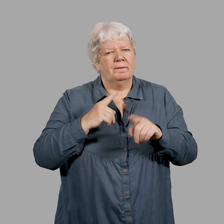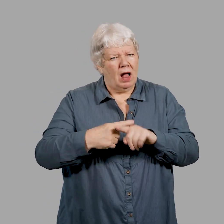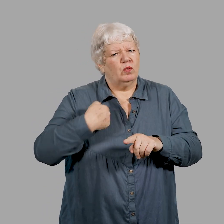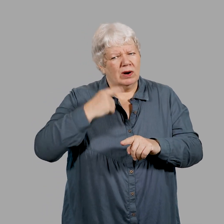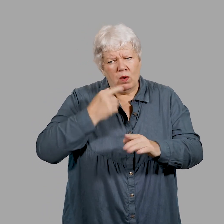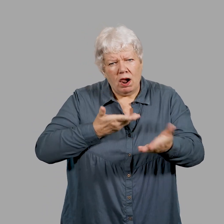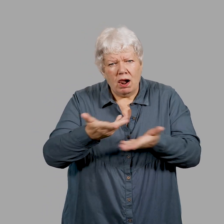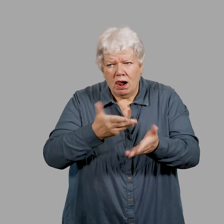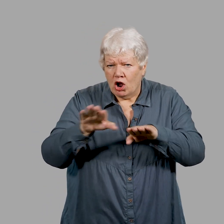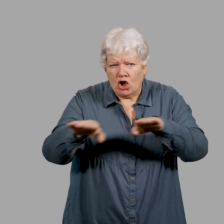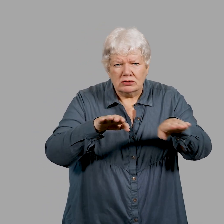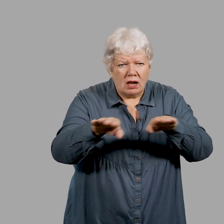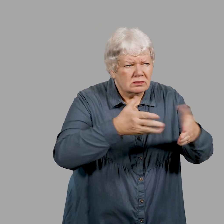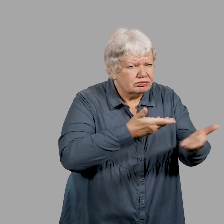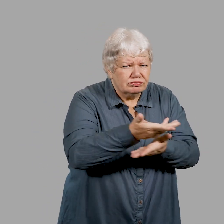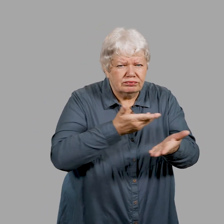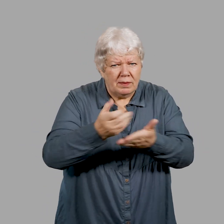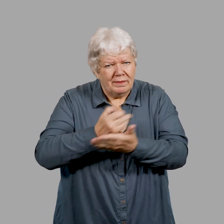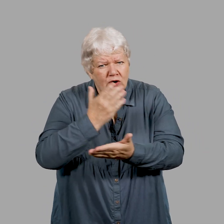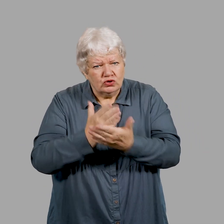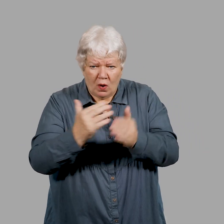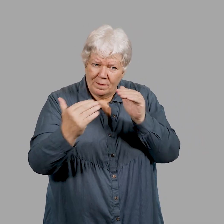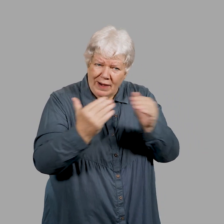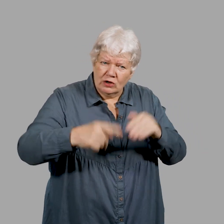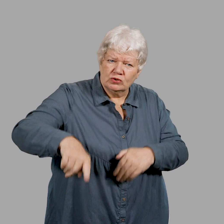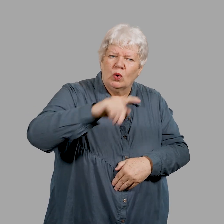and we will engage in consultation wherever possible to ensure it continues to meet the needs